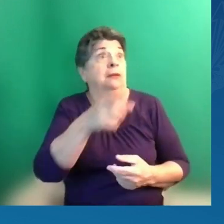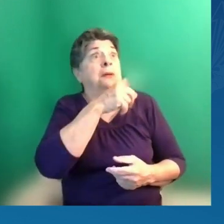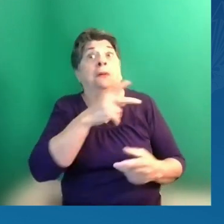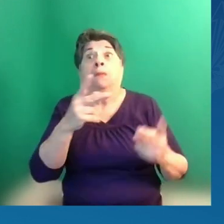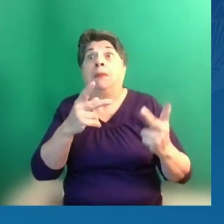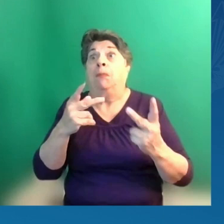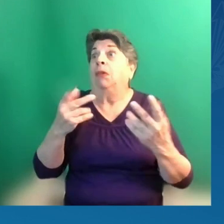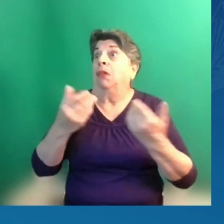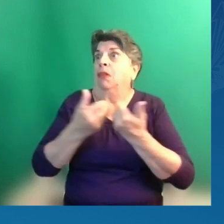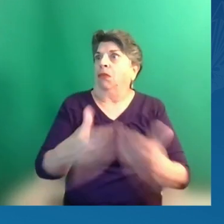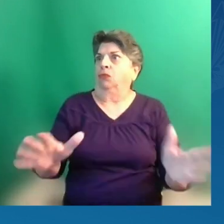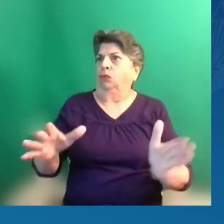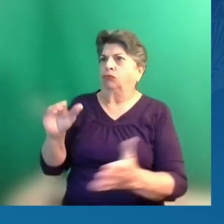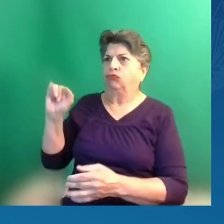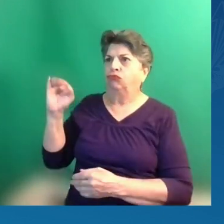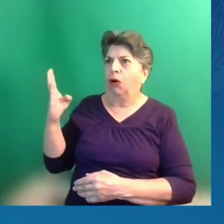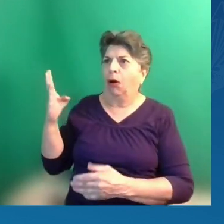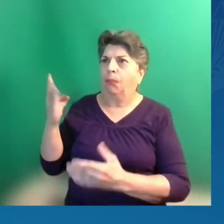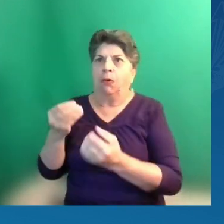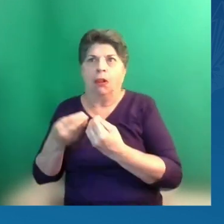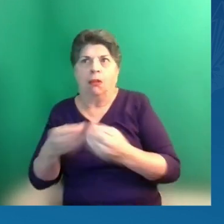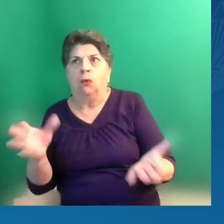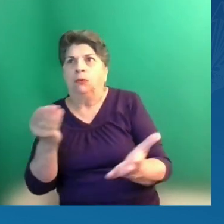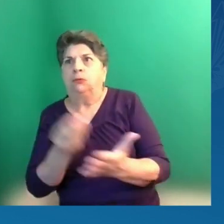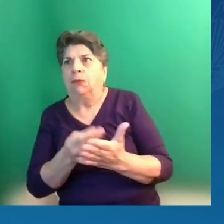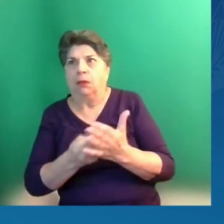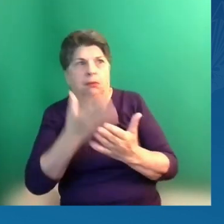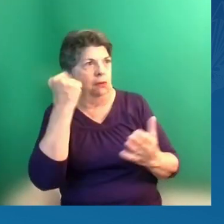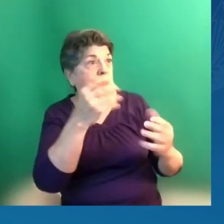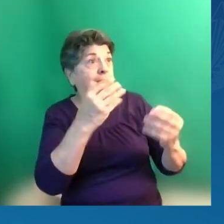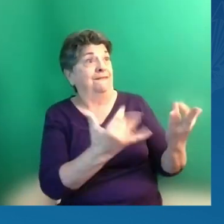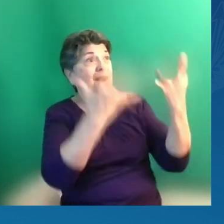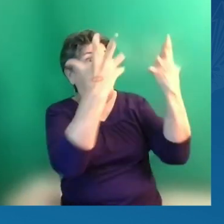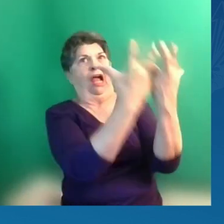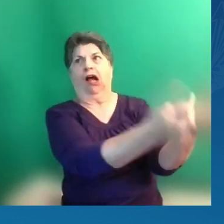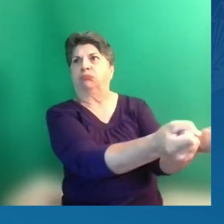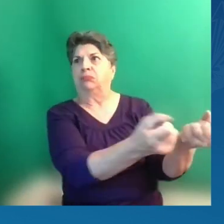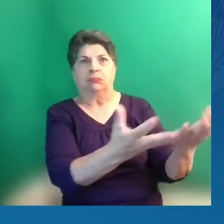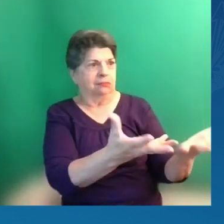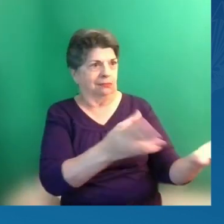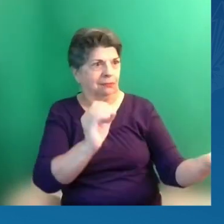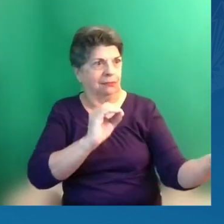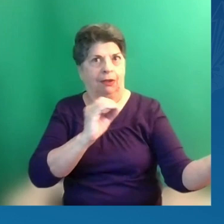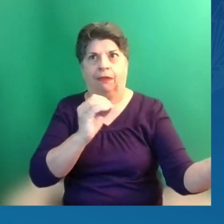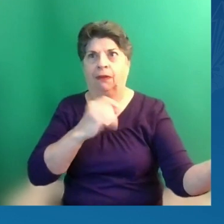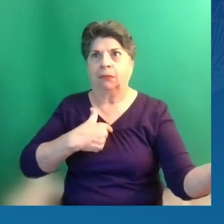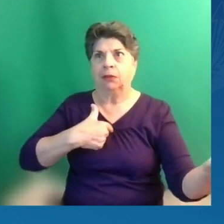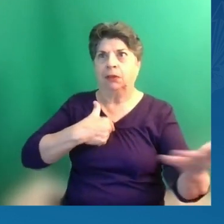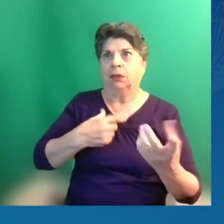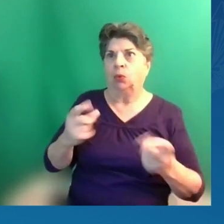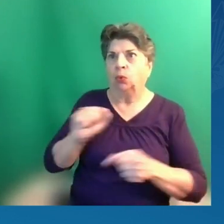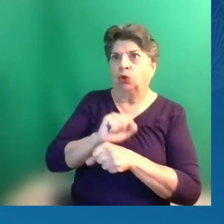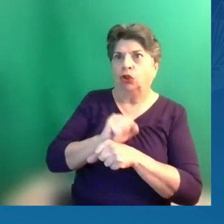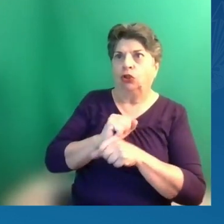And communities who have felt firsthand how the economic impact of water scarcity ripples out,